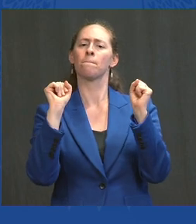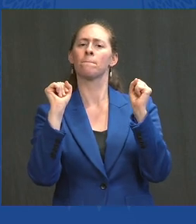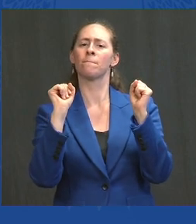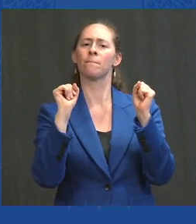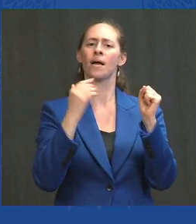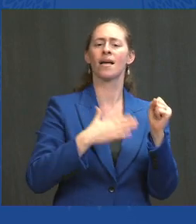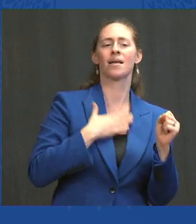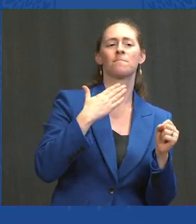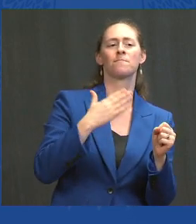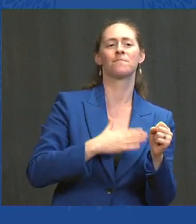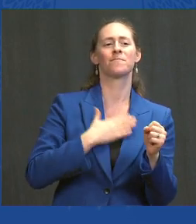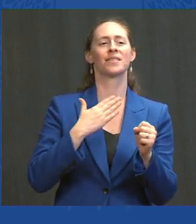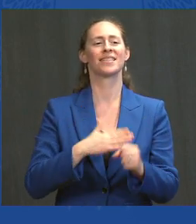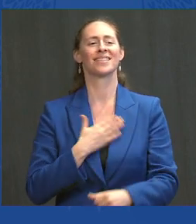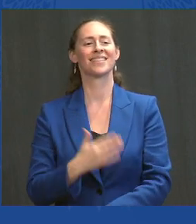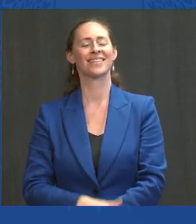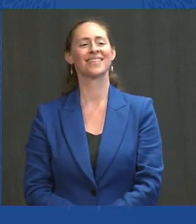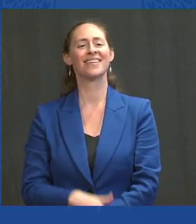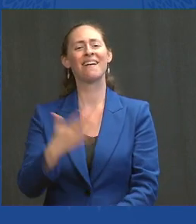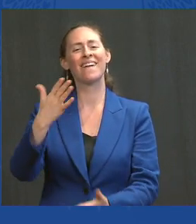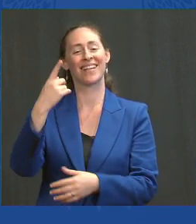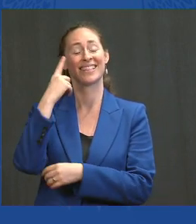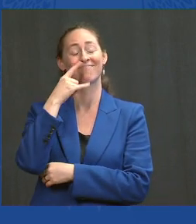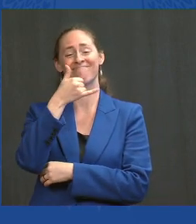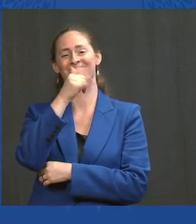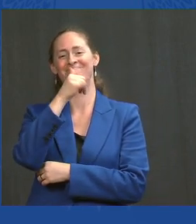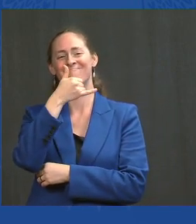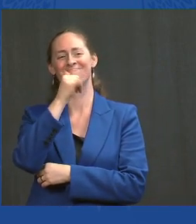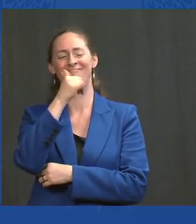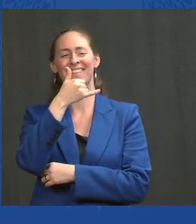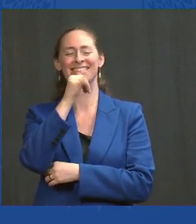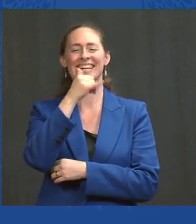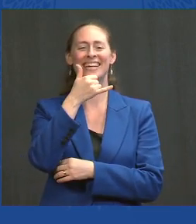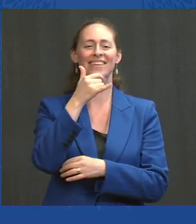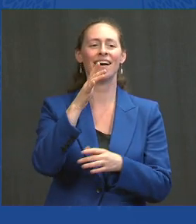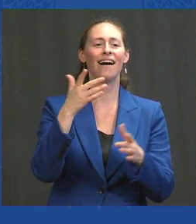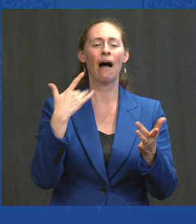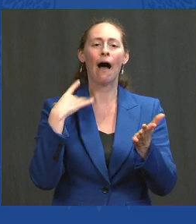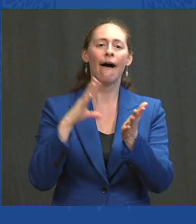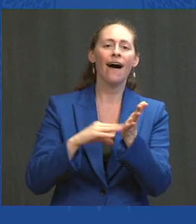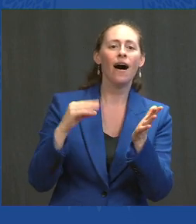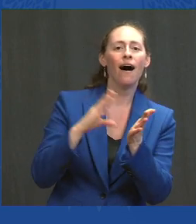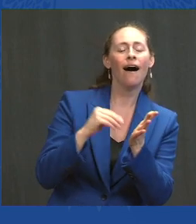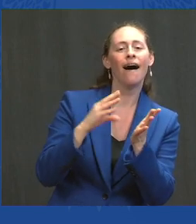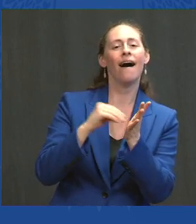as we learn this in grade school and high school. We've never fully lived up to it,